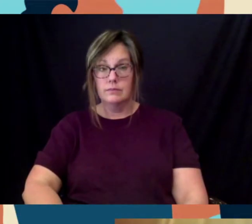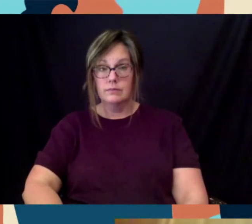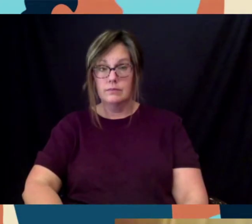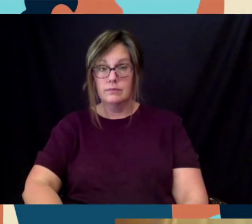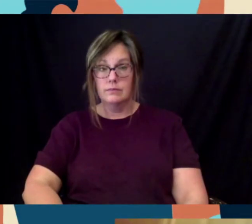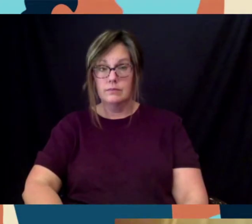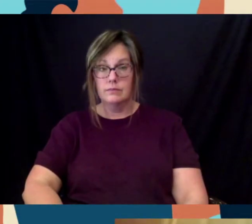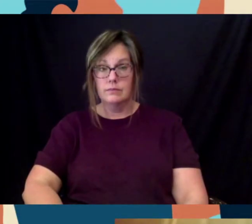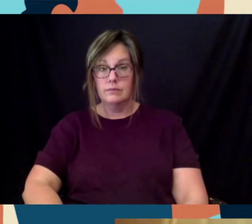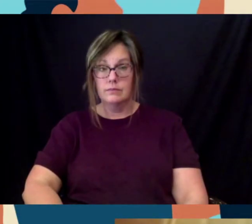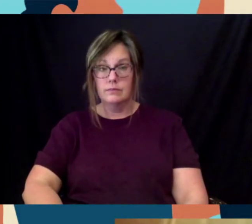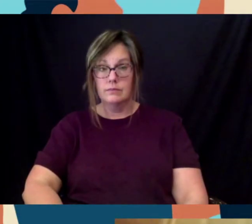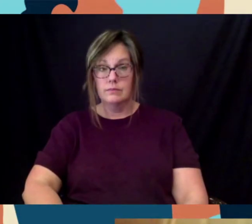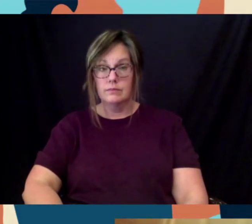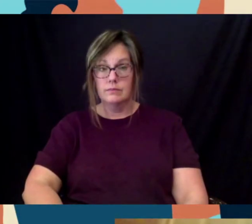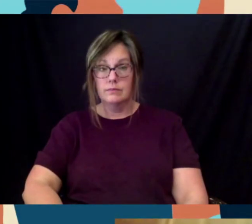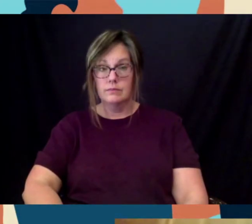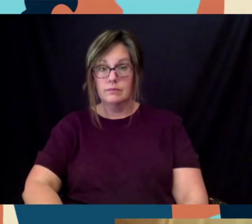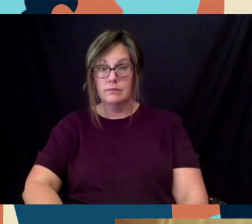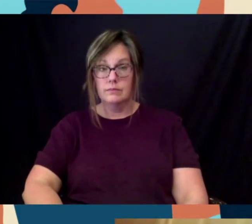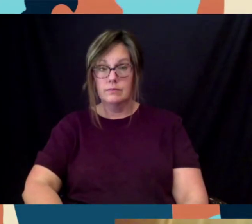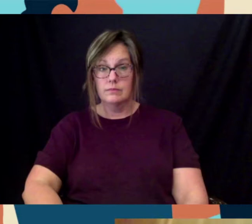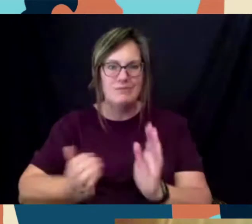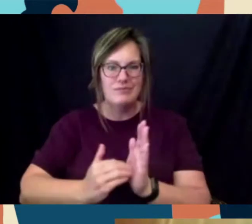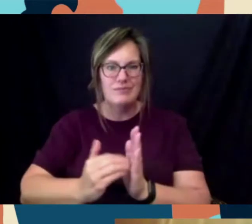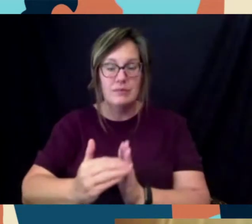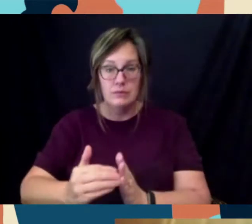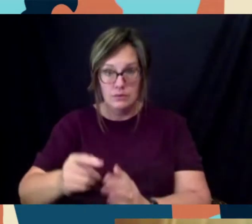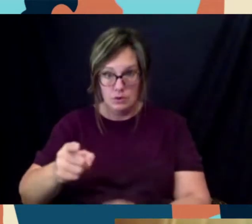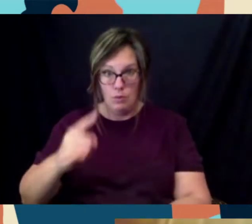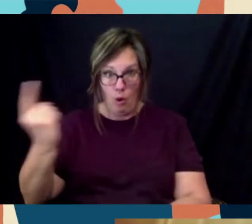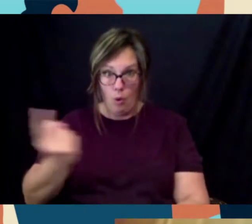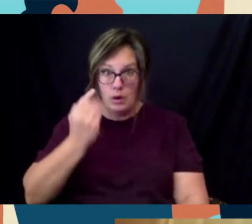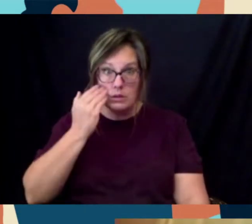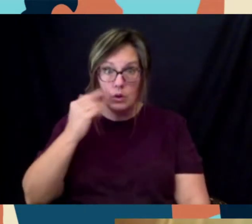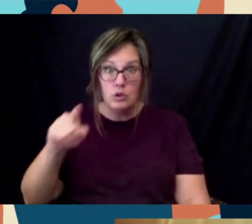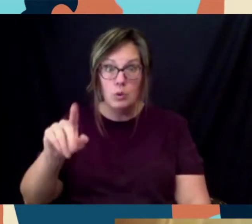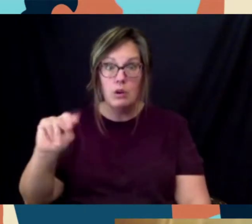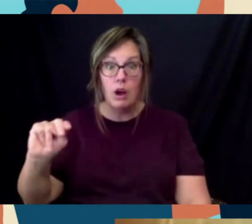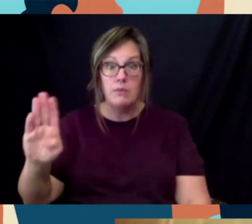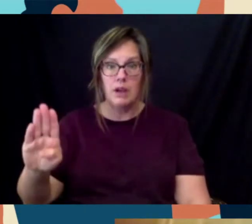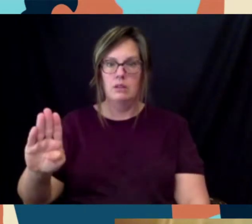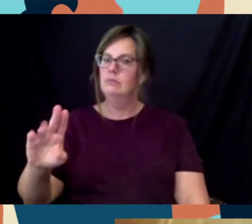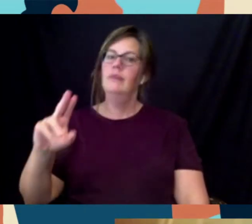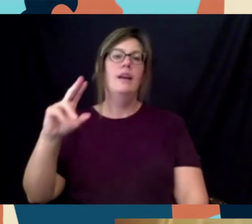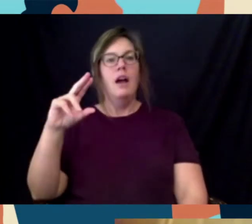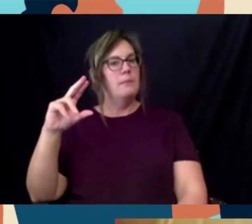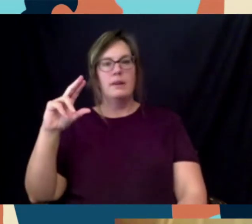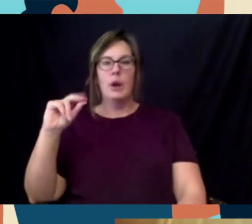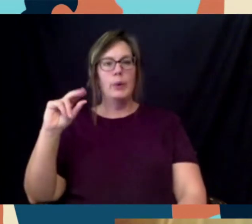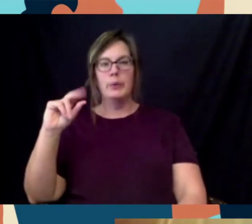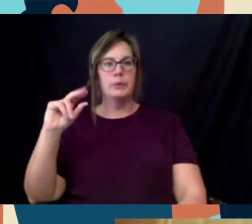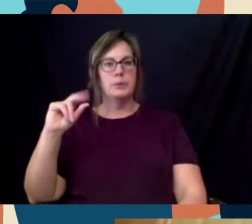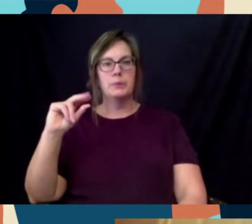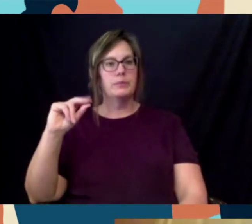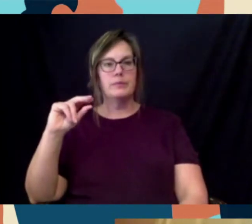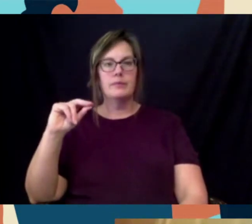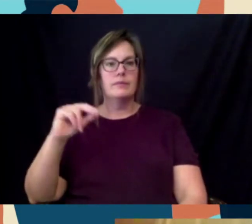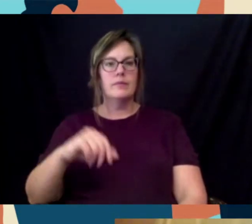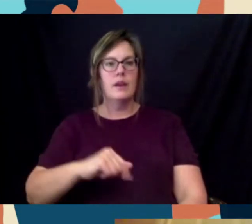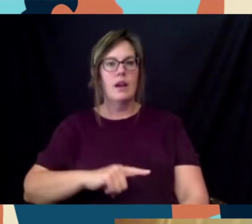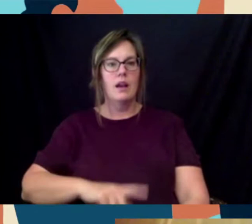but have you always known your you were non-binary no um up until the end of eighth grade